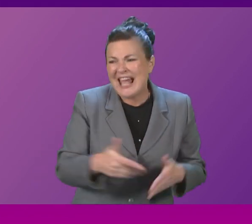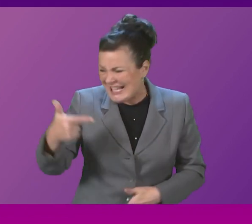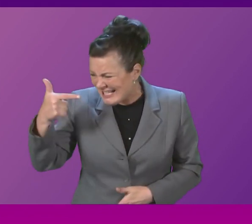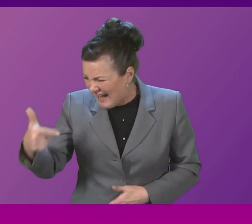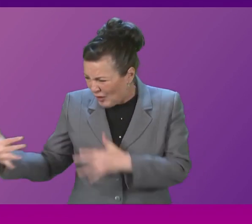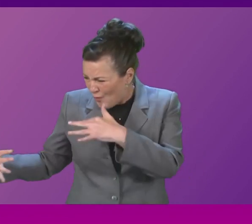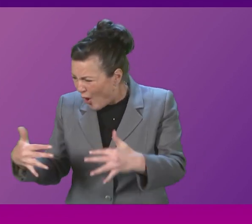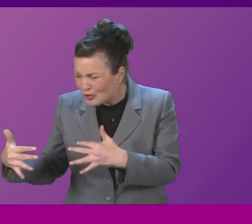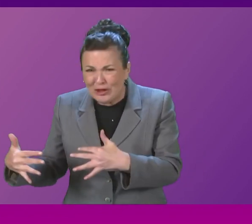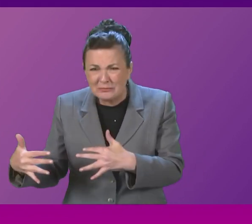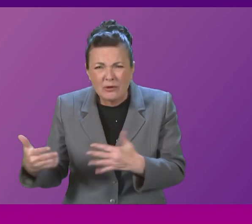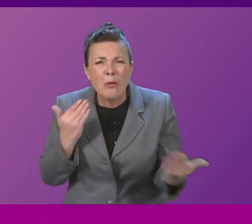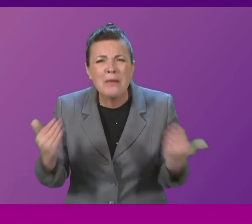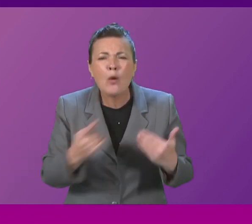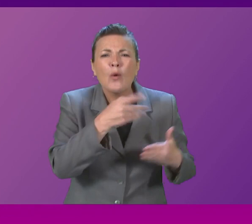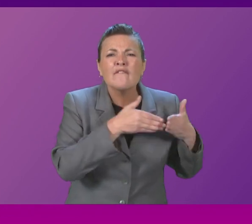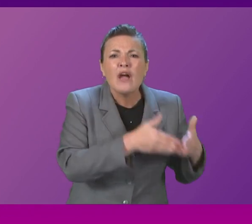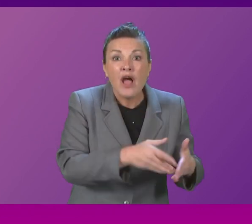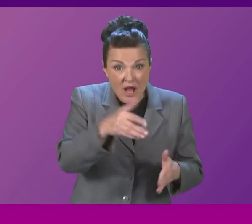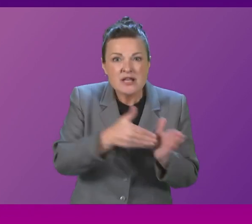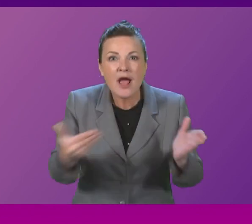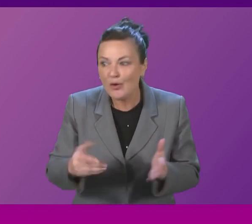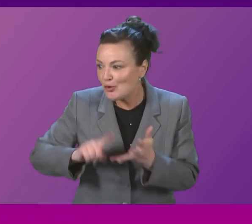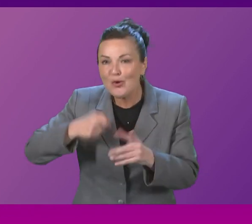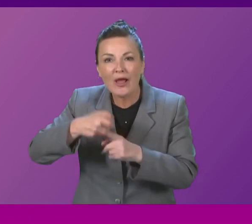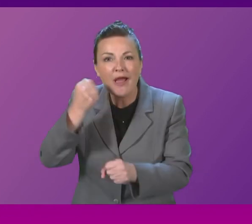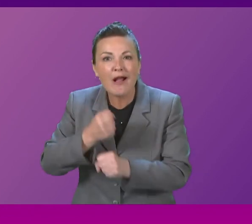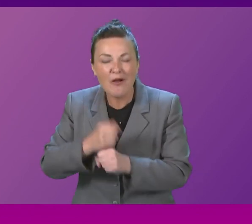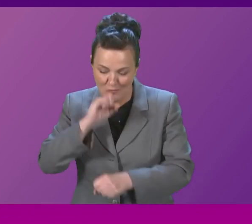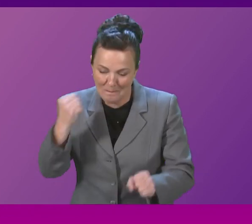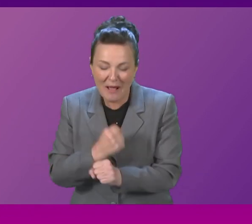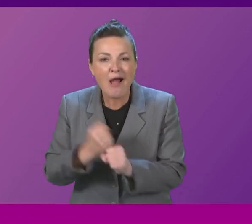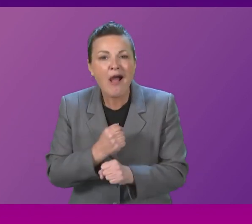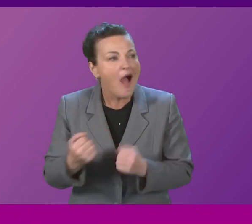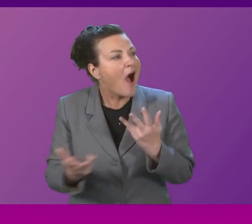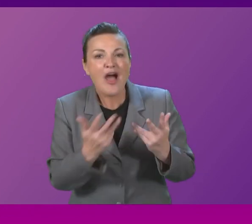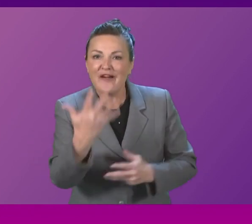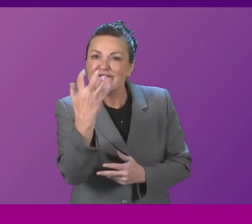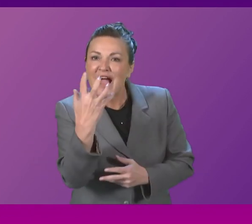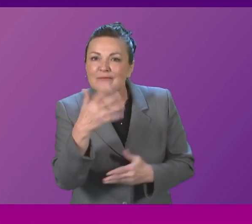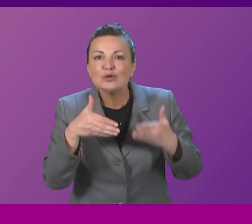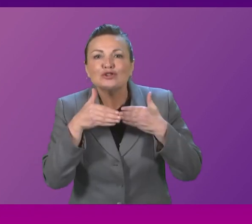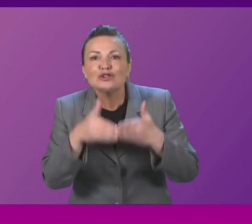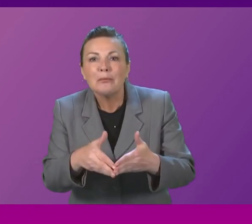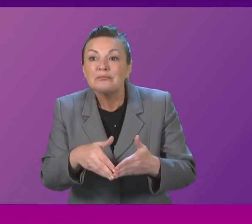The UK Government will now build another five frigates in Scotland, but we do not know when